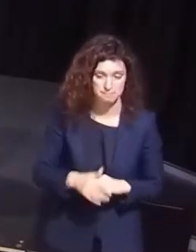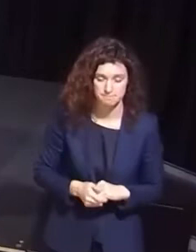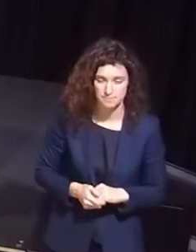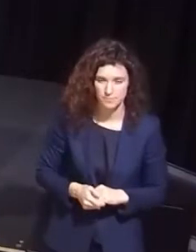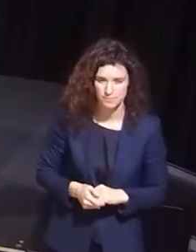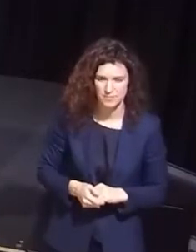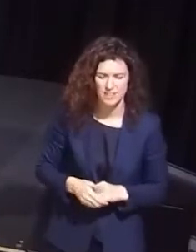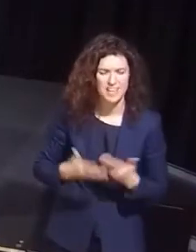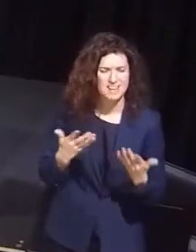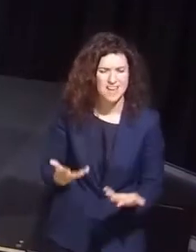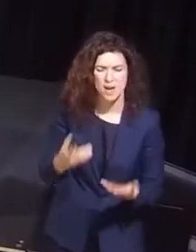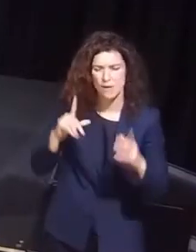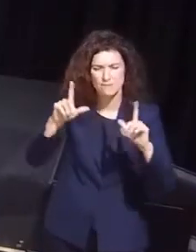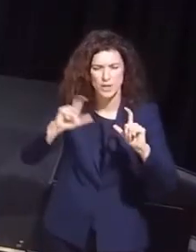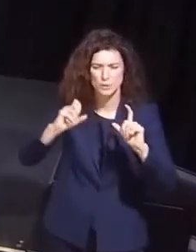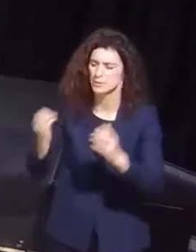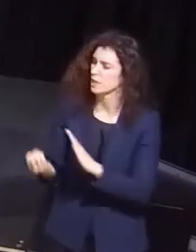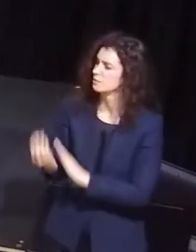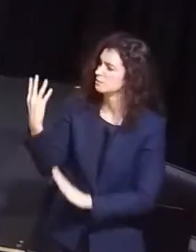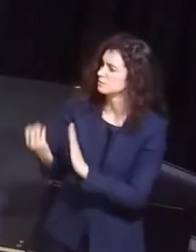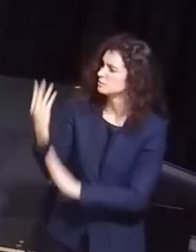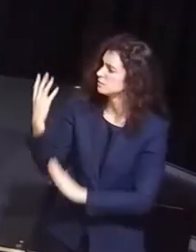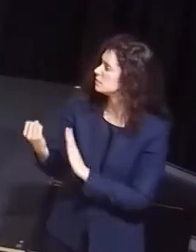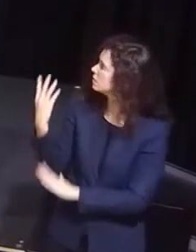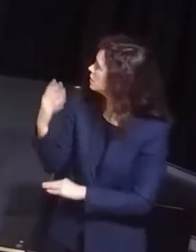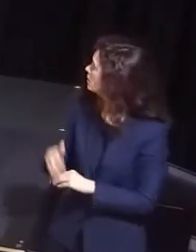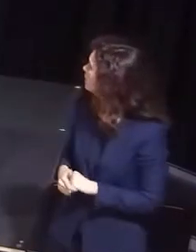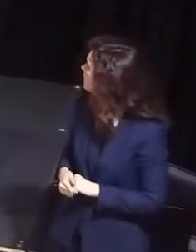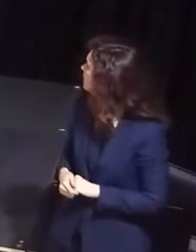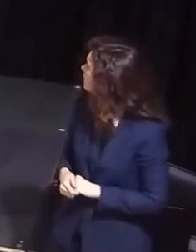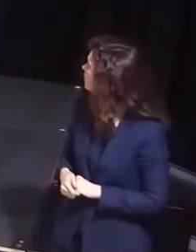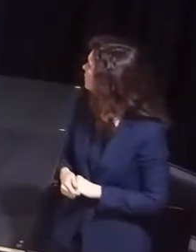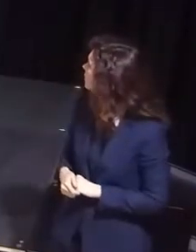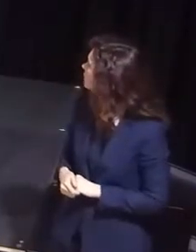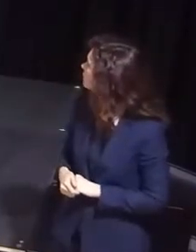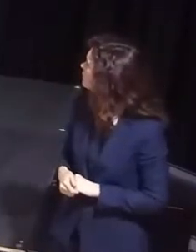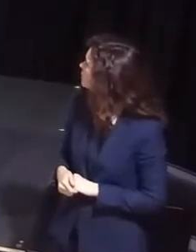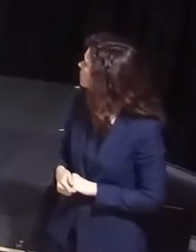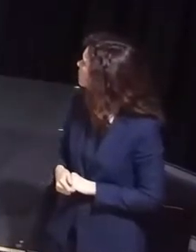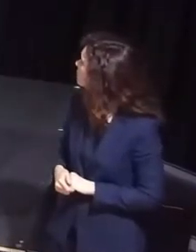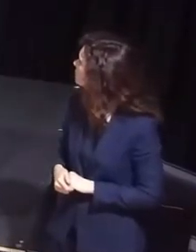some photos I did just to show some of the thread that runs through Possum to the current day.